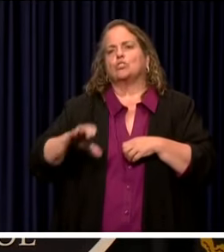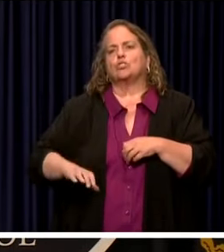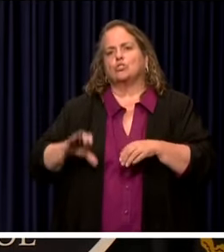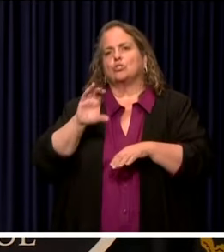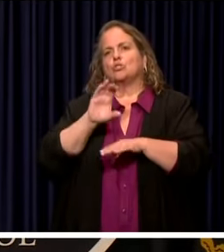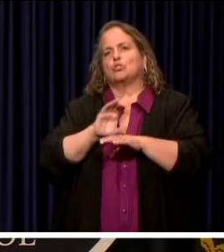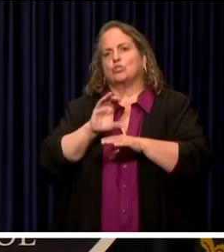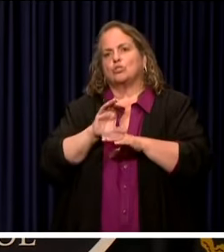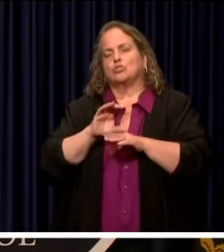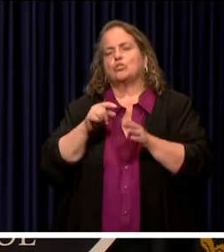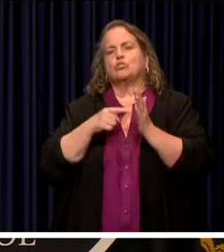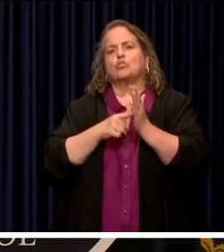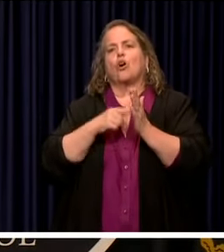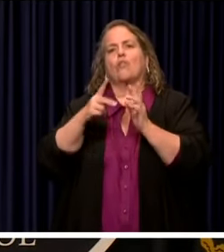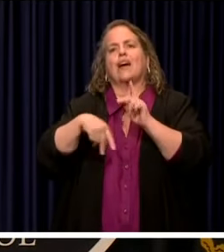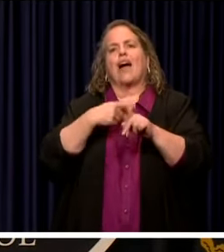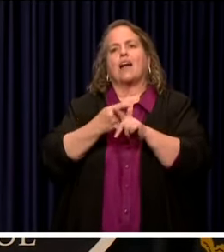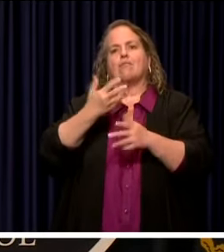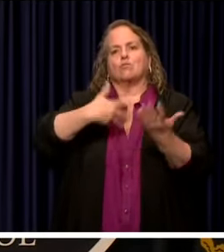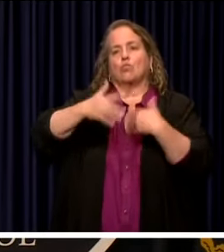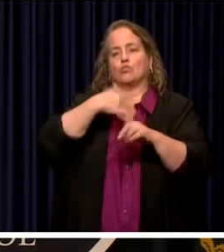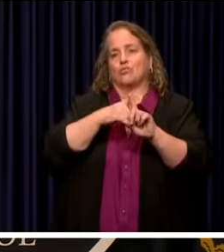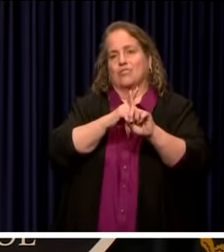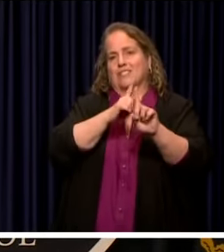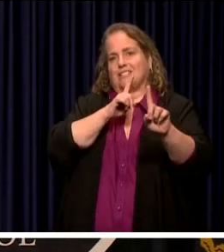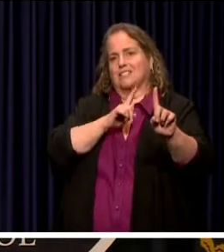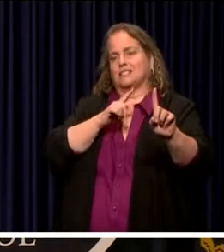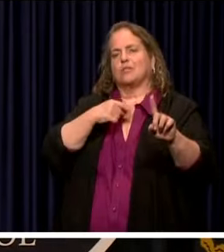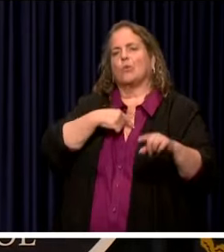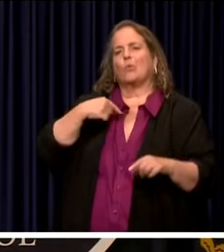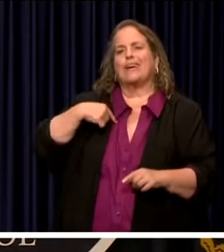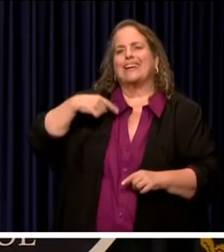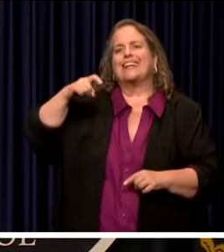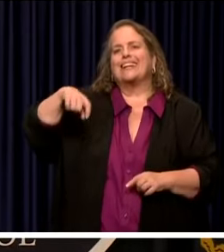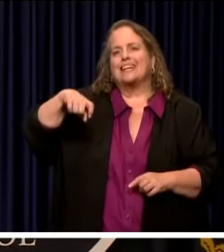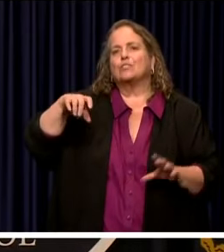BRIGHT BY AND BY HARD TIMES COME